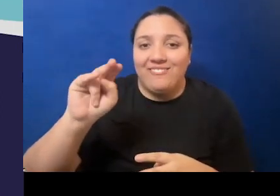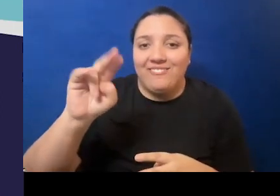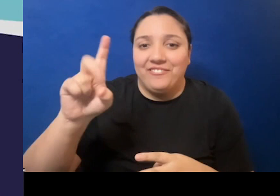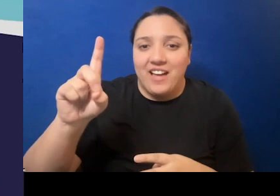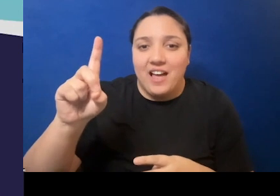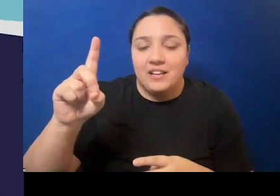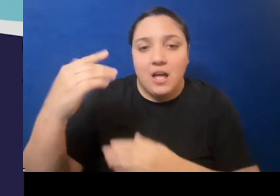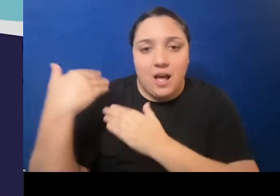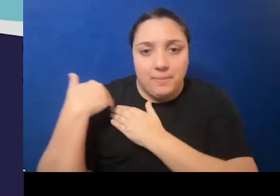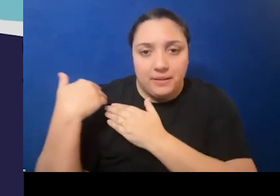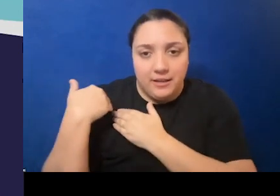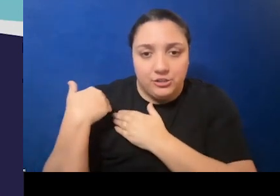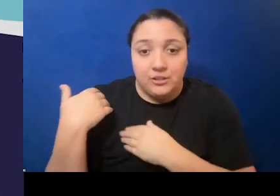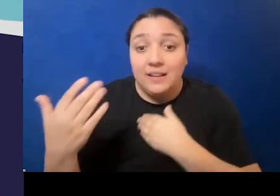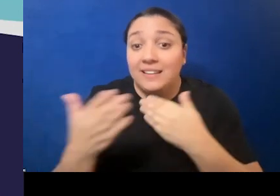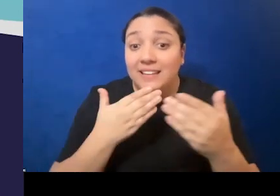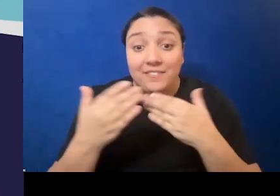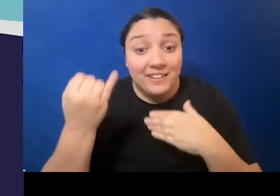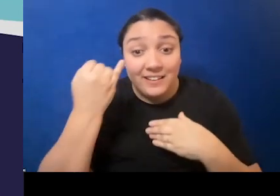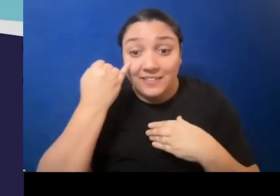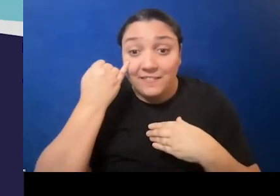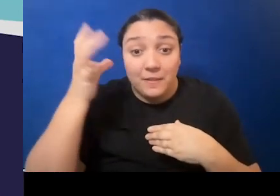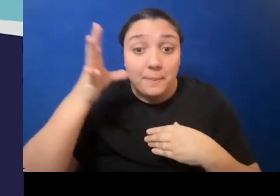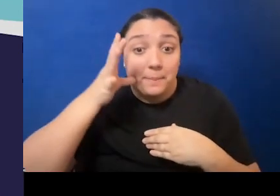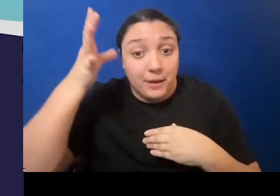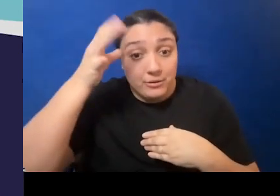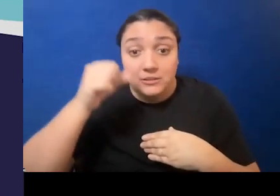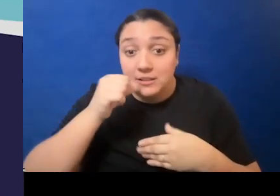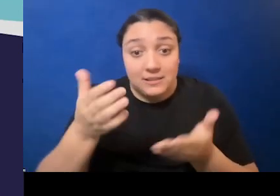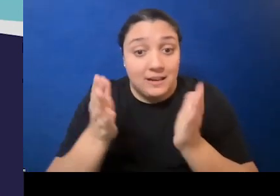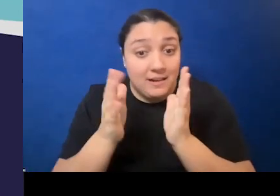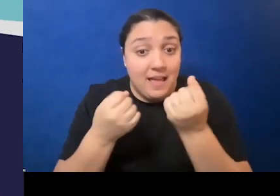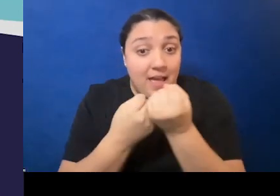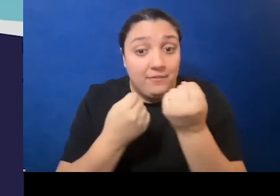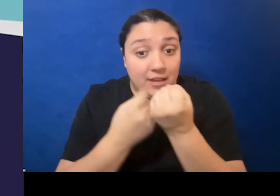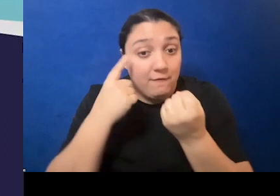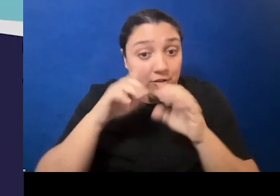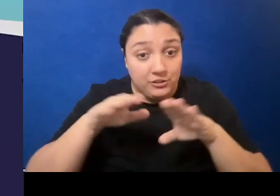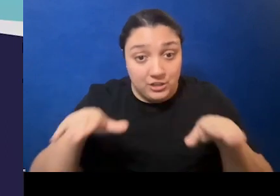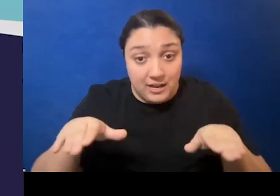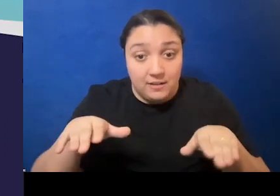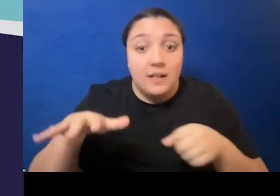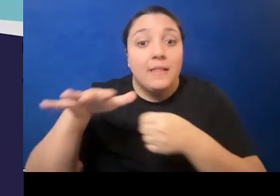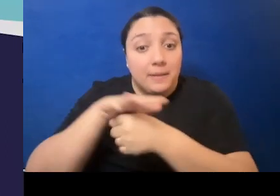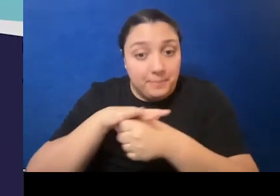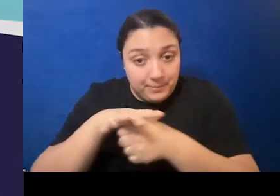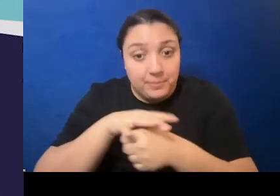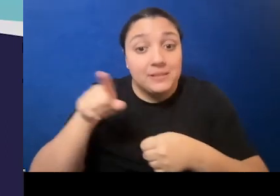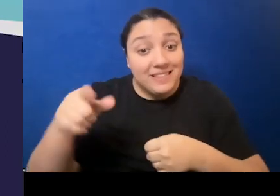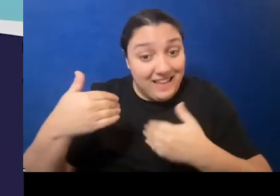CHILD FIND OBLIGATION. EVEN IF THE PARENT DOESN'T ADVOCATE FOR THE CHILD, SCHOOL